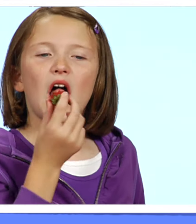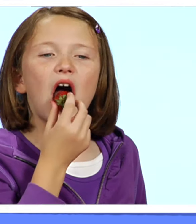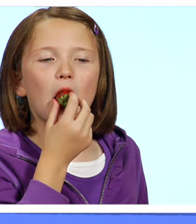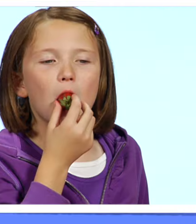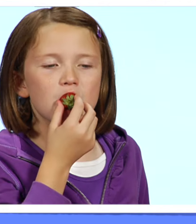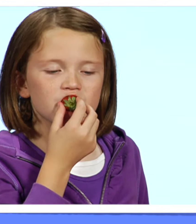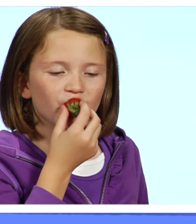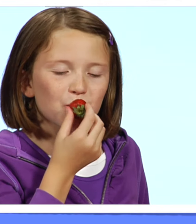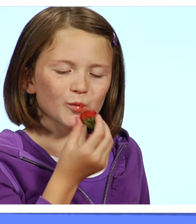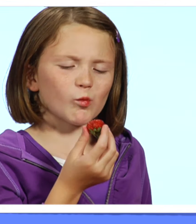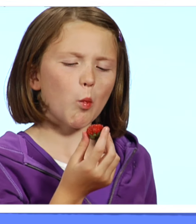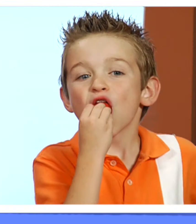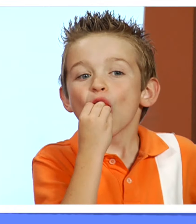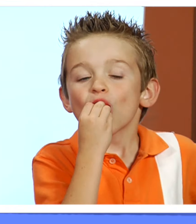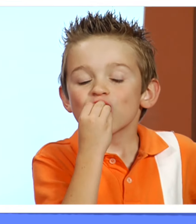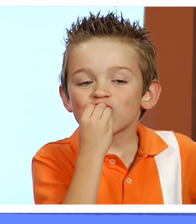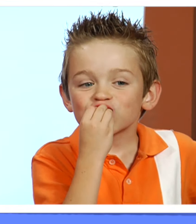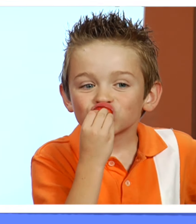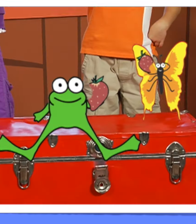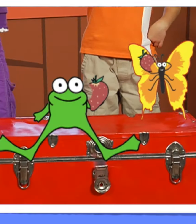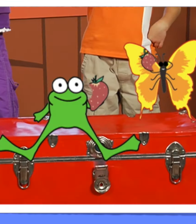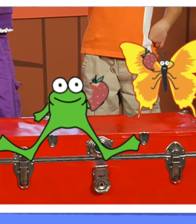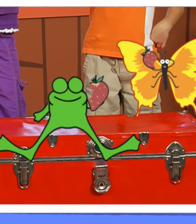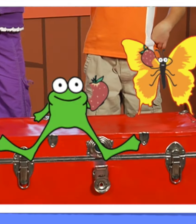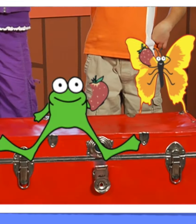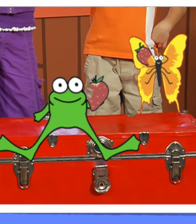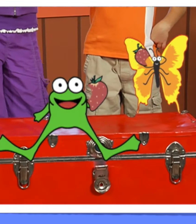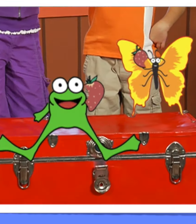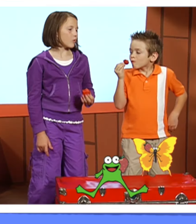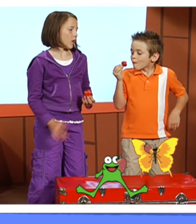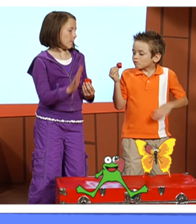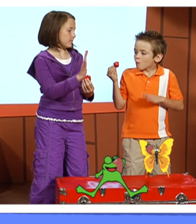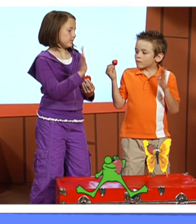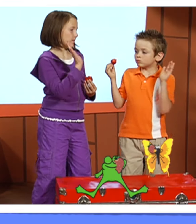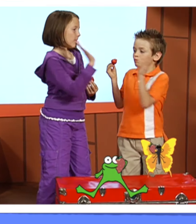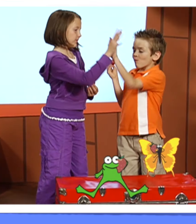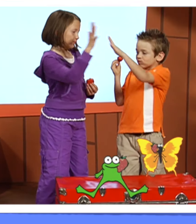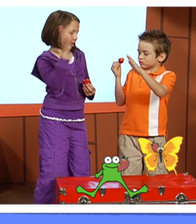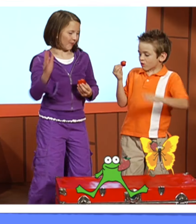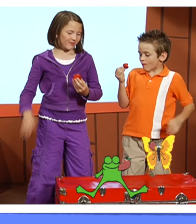Who, who, who has the frog? Who has the frog?